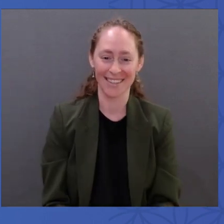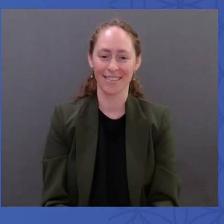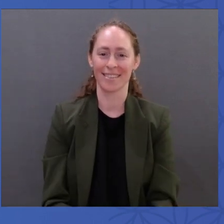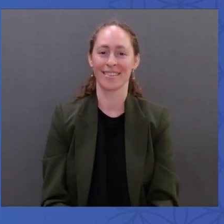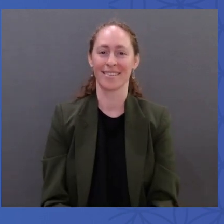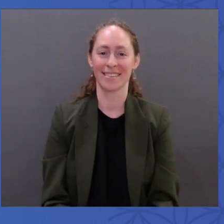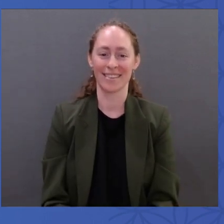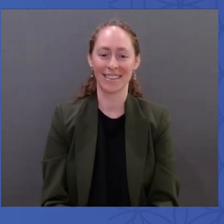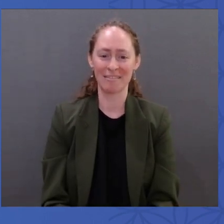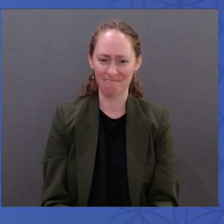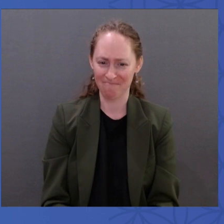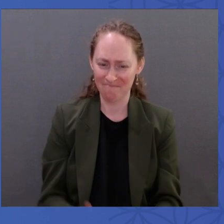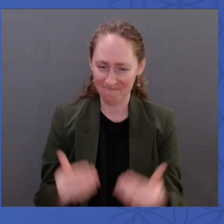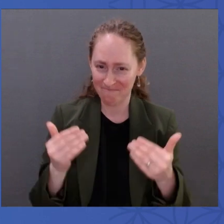Prime Minister Lee: President Biden. Excellencies.